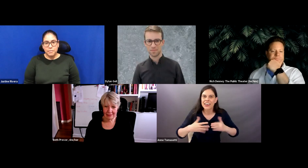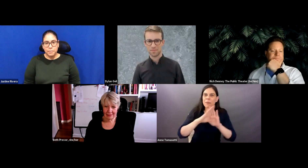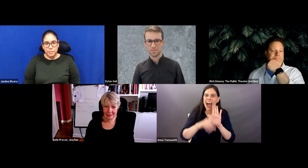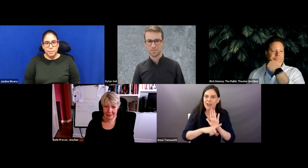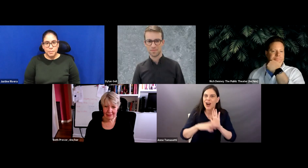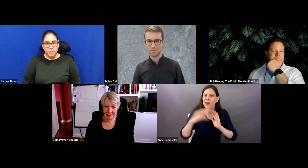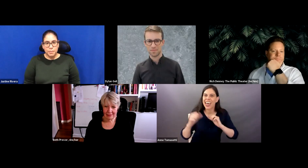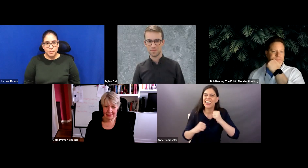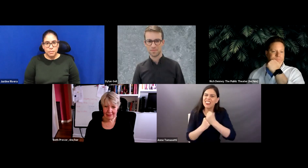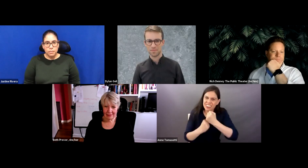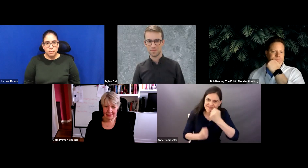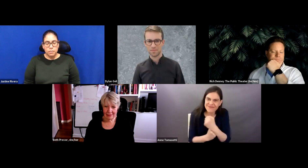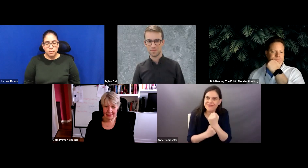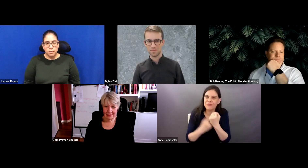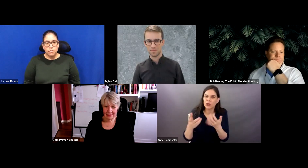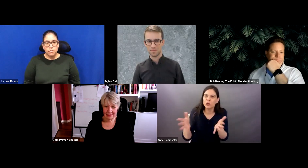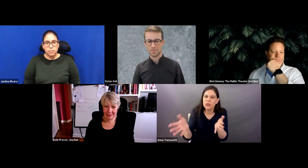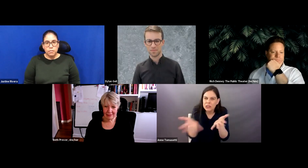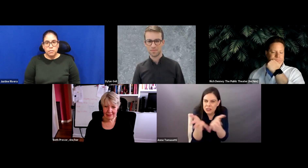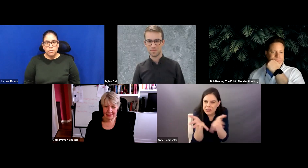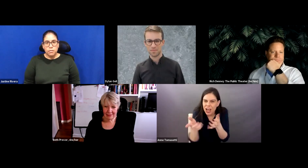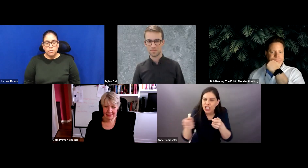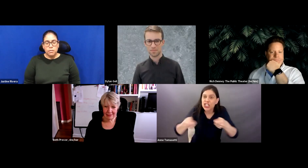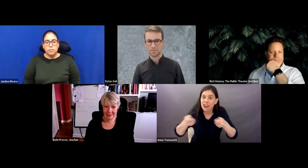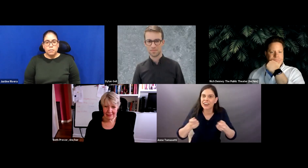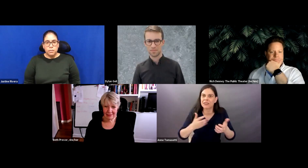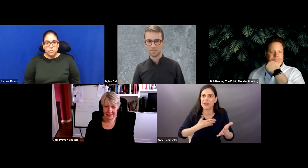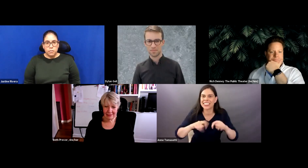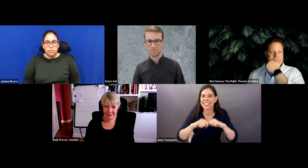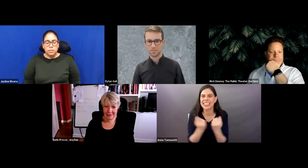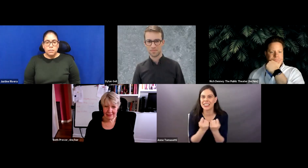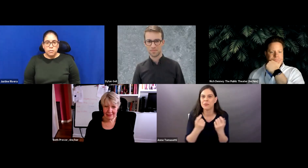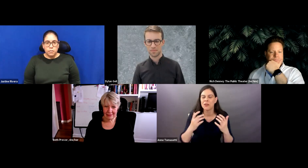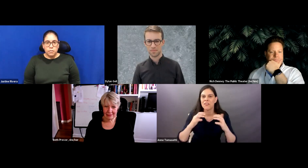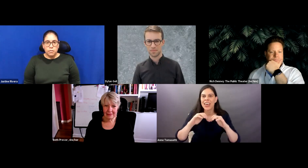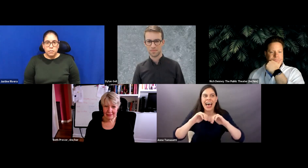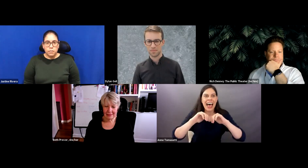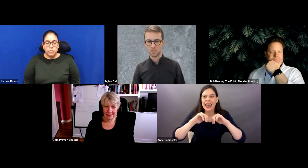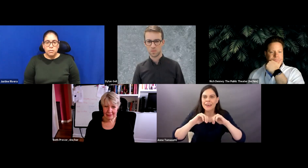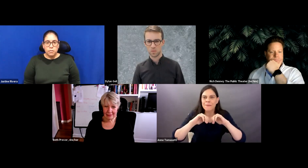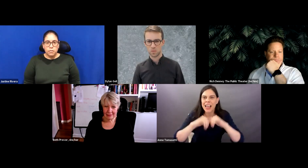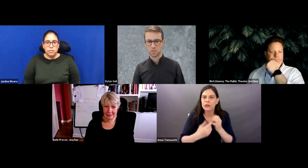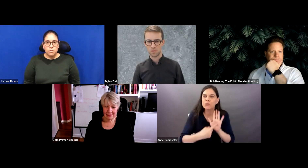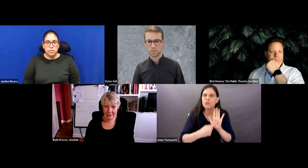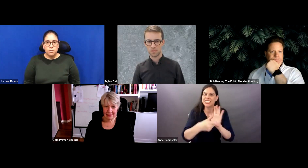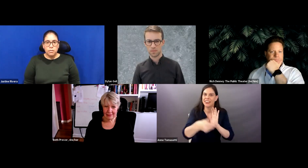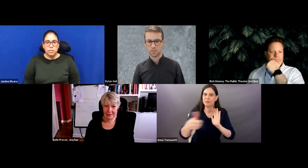work with. And it really, their acting background does help them, and a lot of the interpreters were able to match